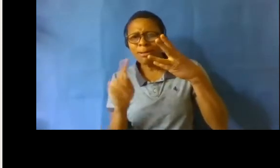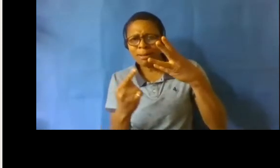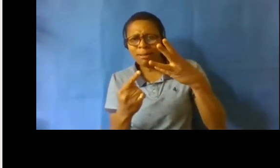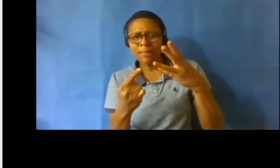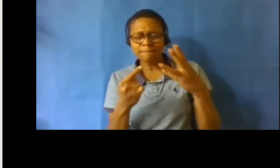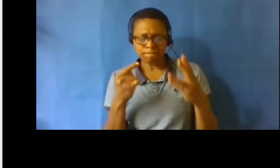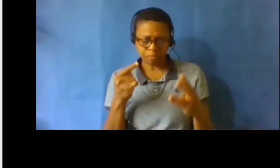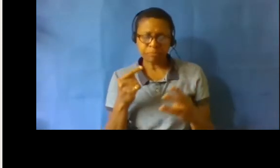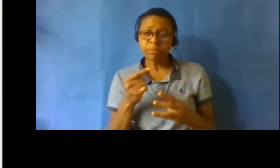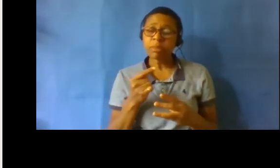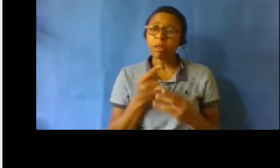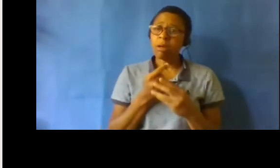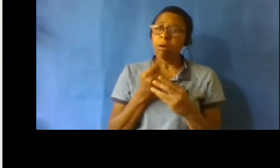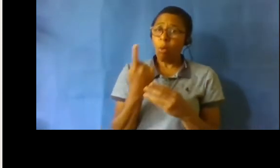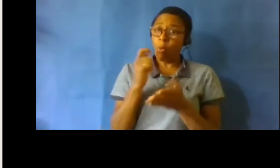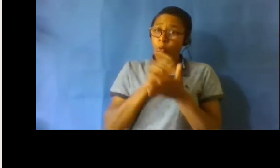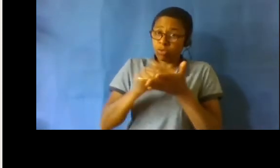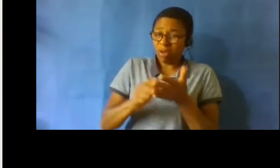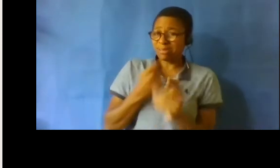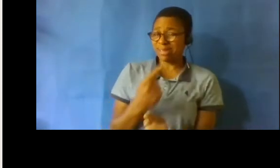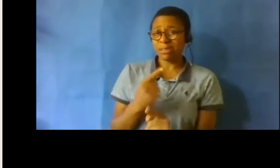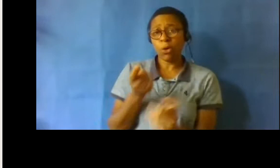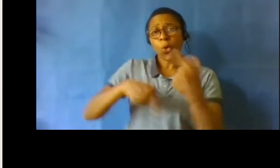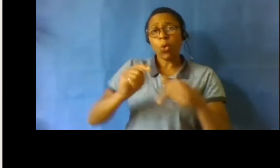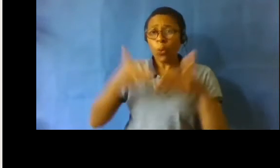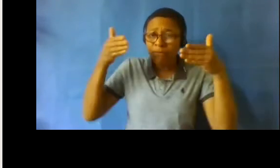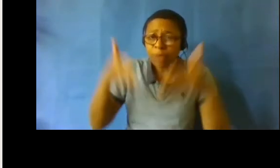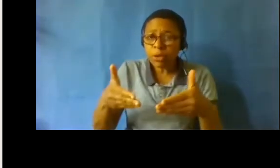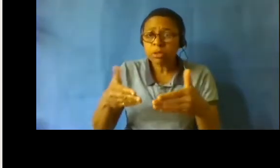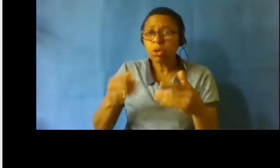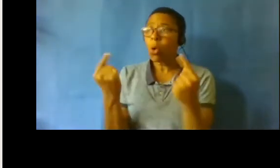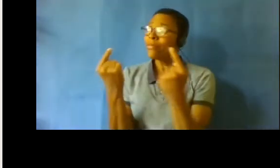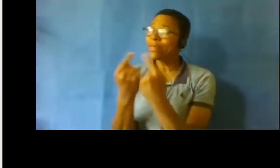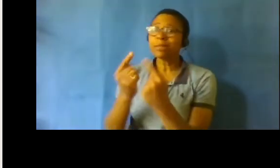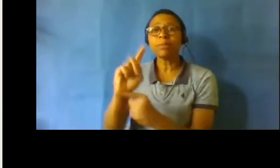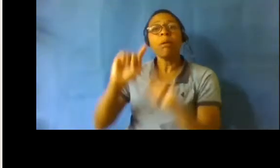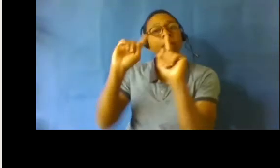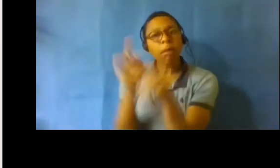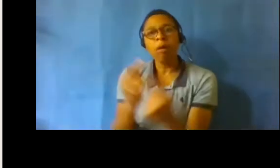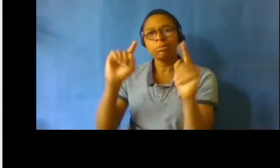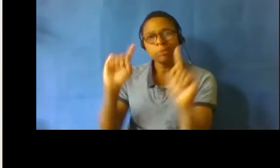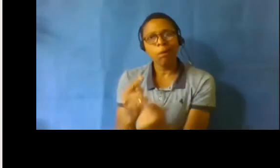and so automatic that people lose sight of the strengths of autistic people the